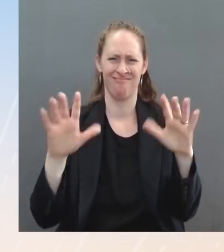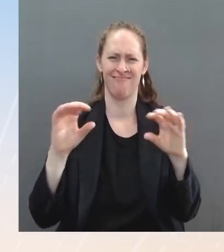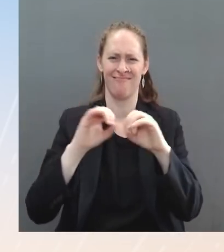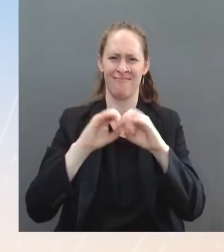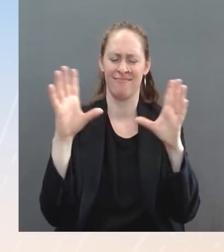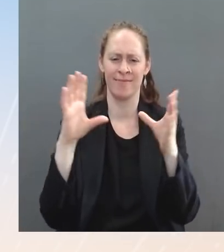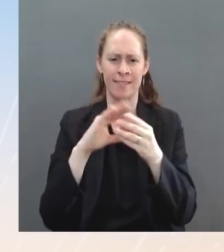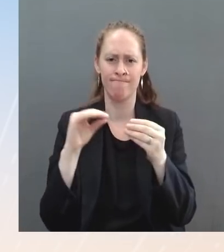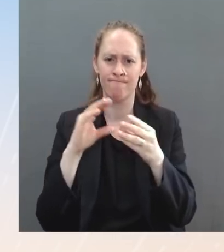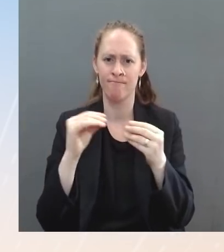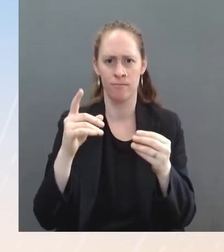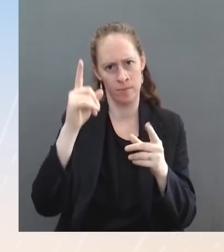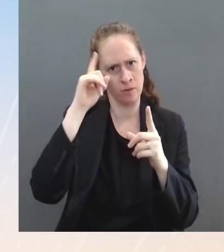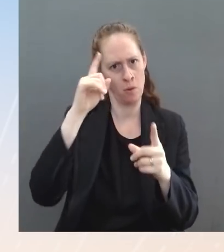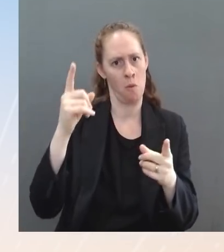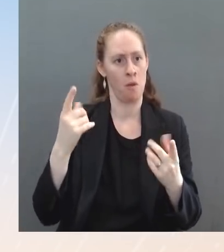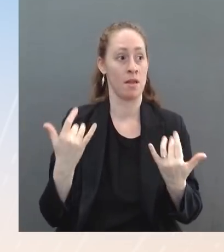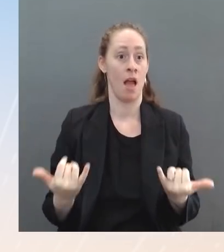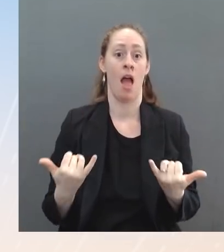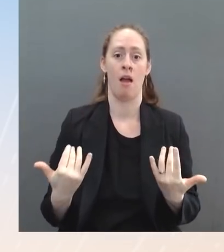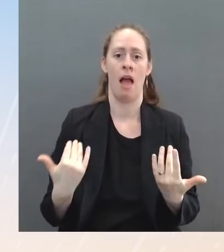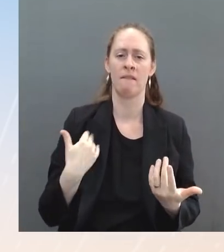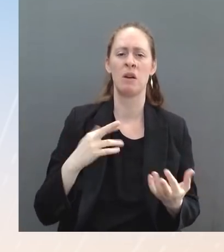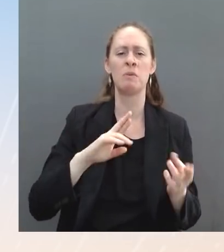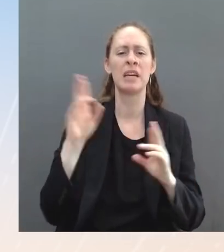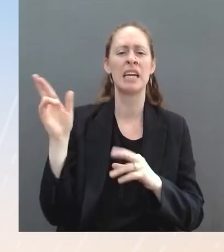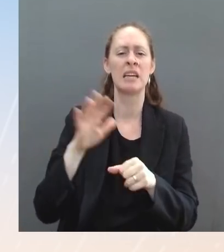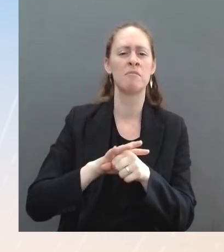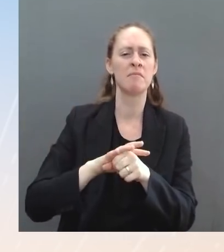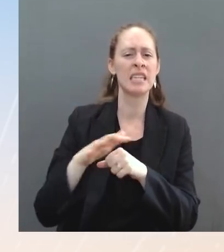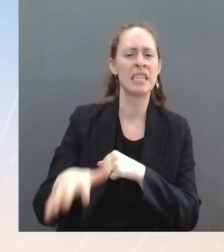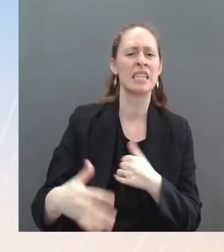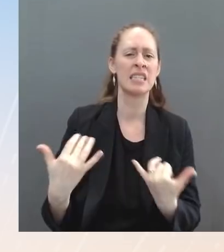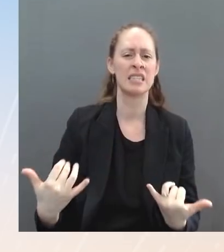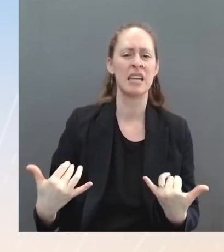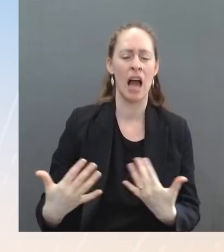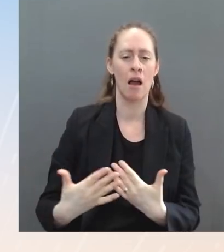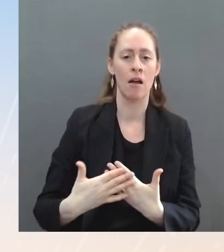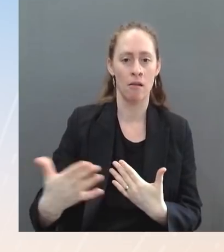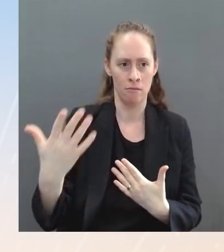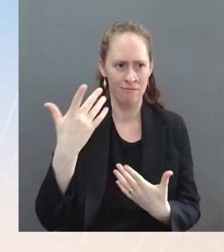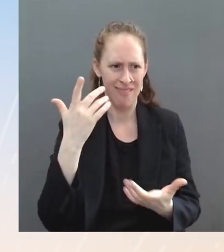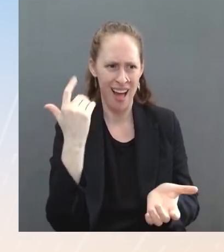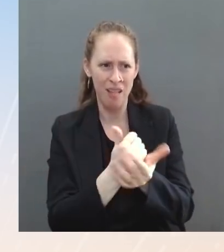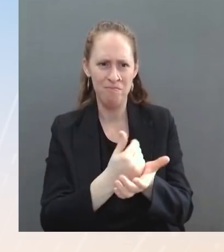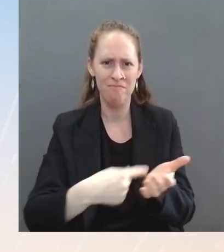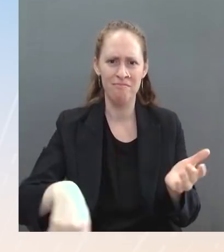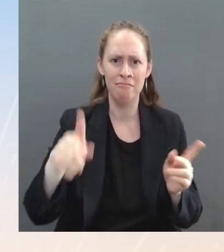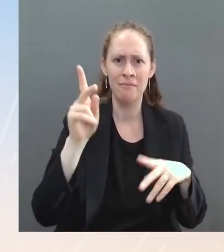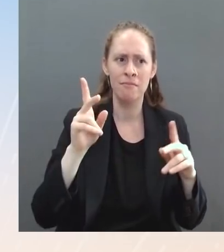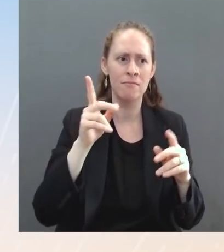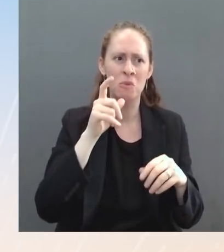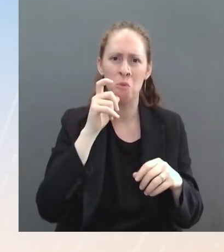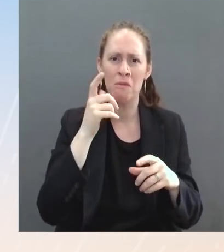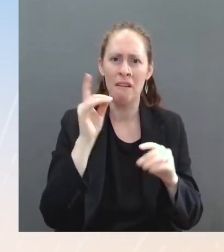for American families who are suffering. But the opportunity to actually work in partnership with our European allies -- for example,